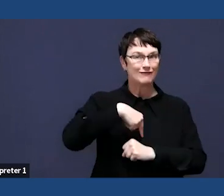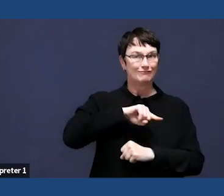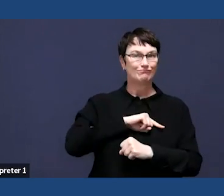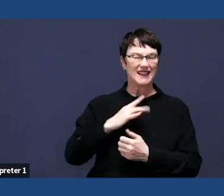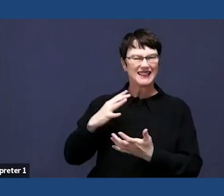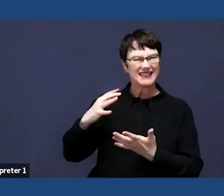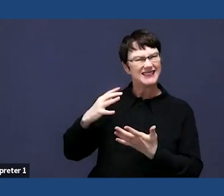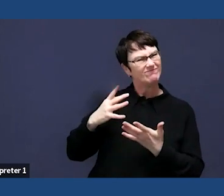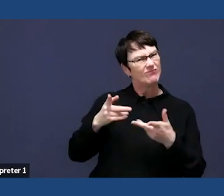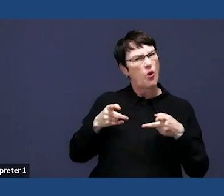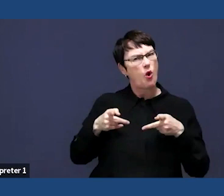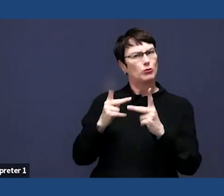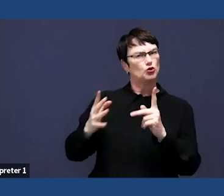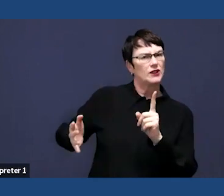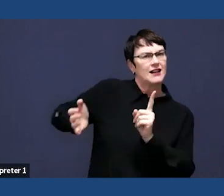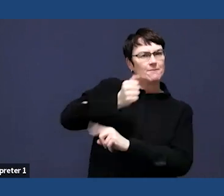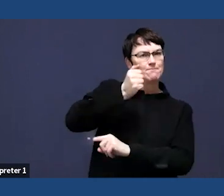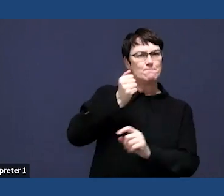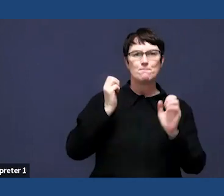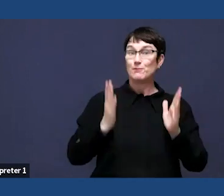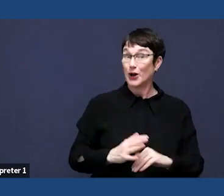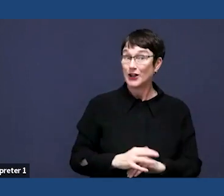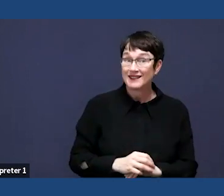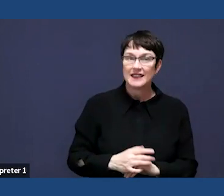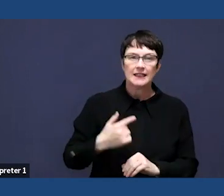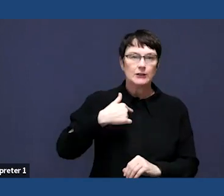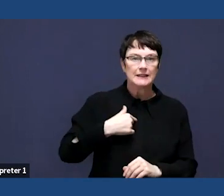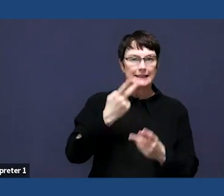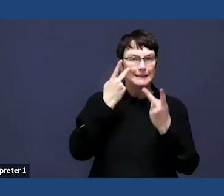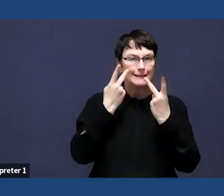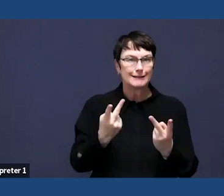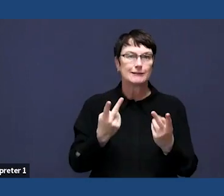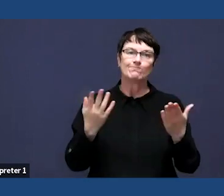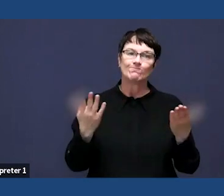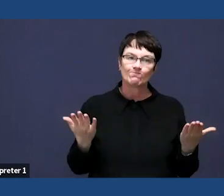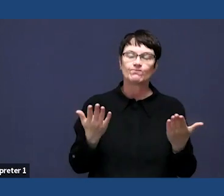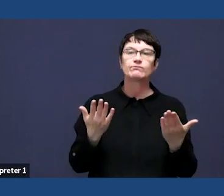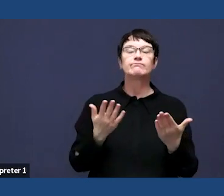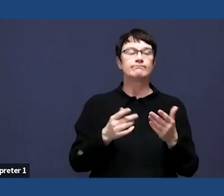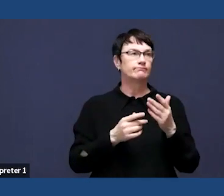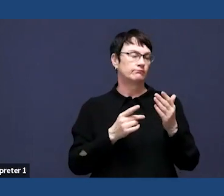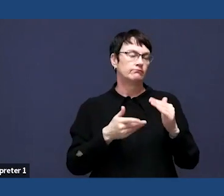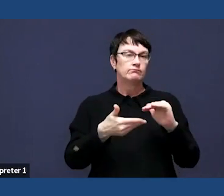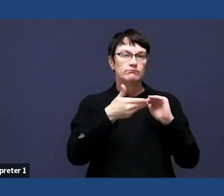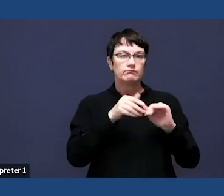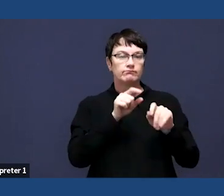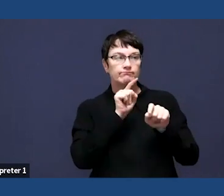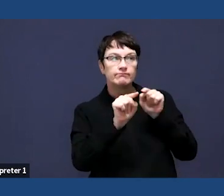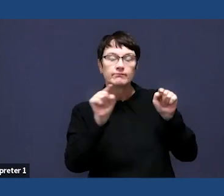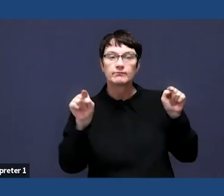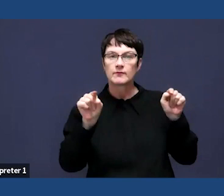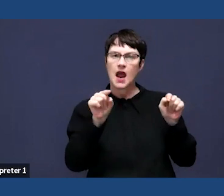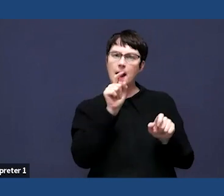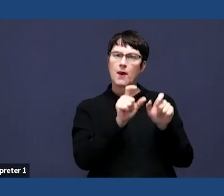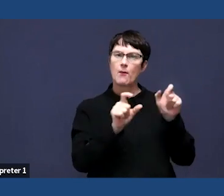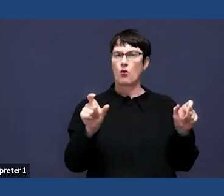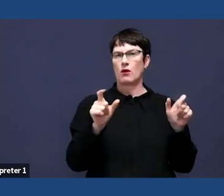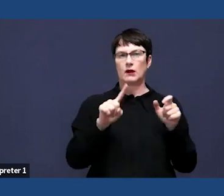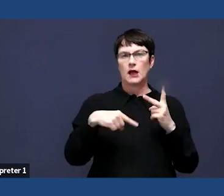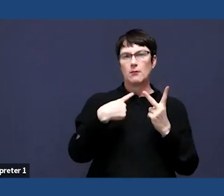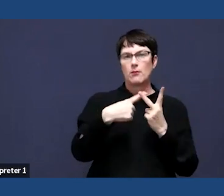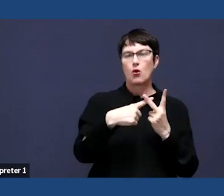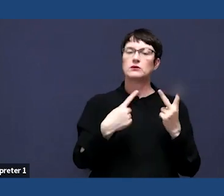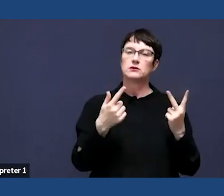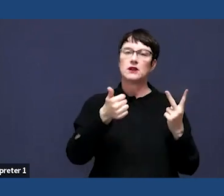sectors and along with the UN officers to really work on to create a framework of the